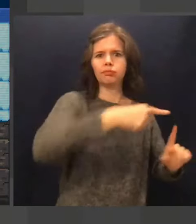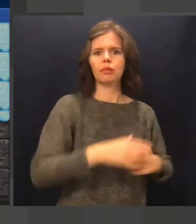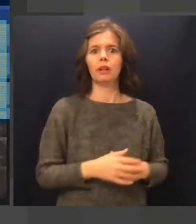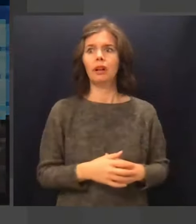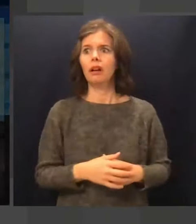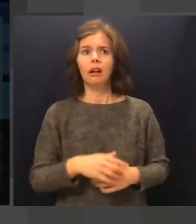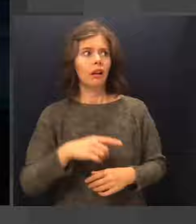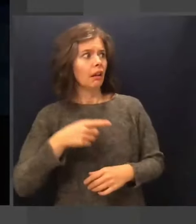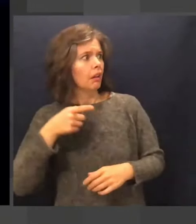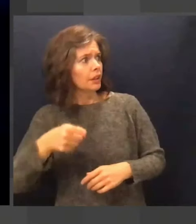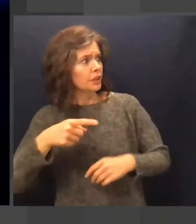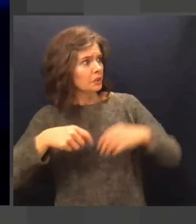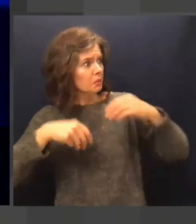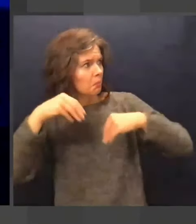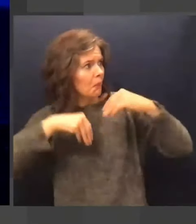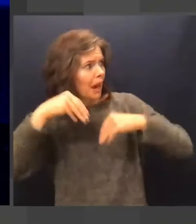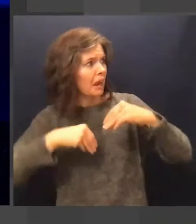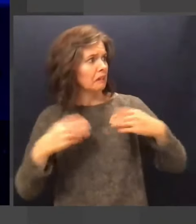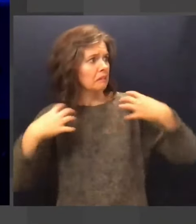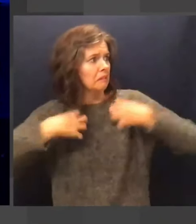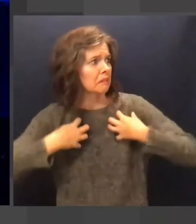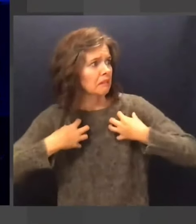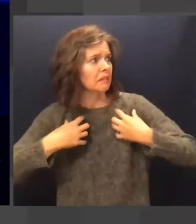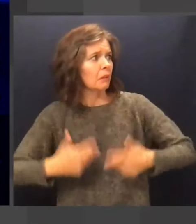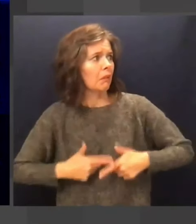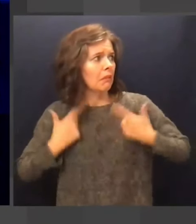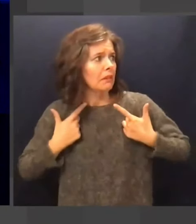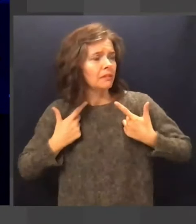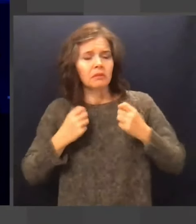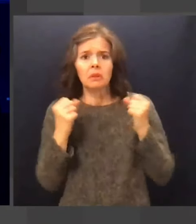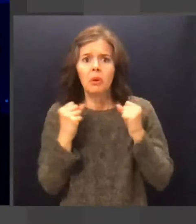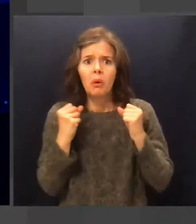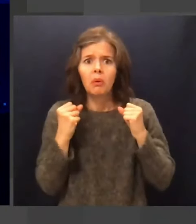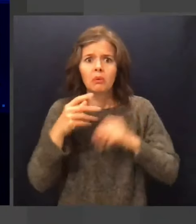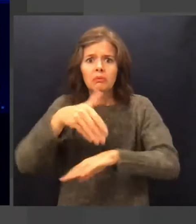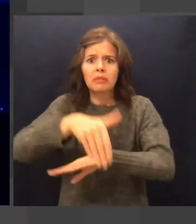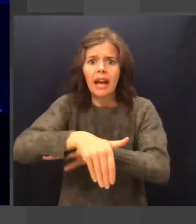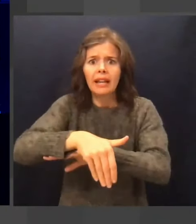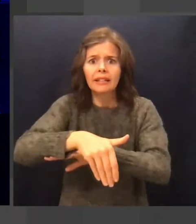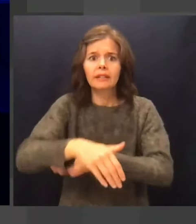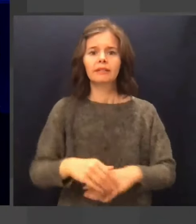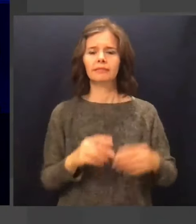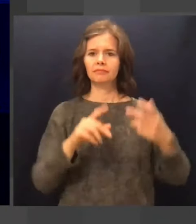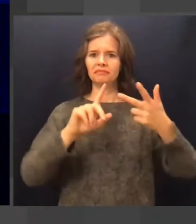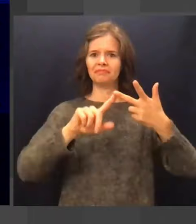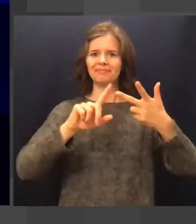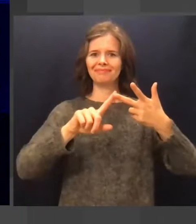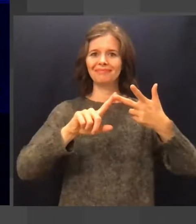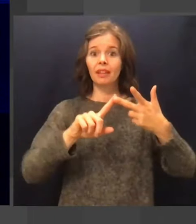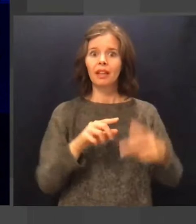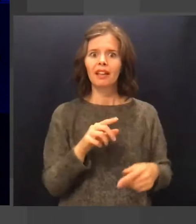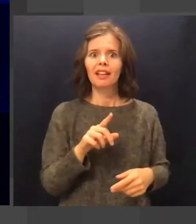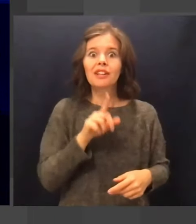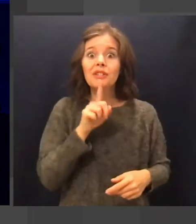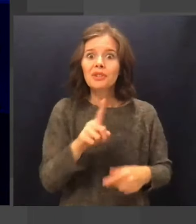THAT WE NEED TO SURVIVE THE NIGHT UP HERE, RIGHT, JENS? DO YOU EVER WISH MINECRAFT'S